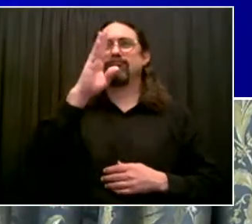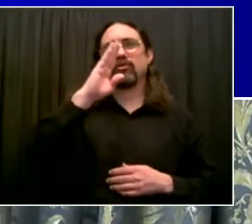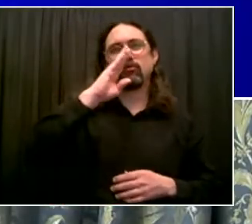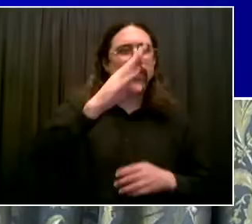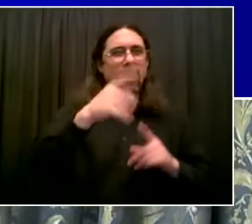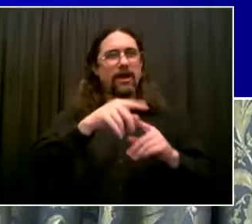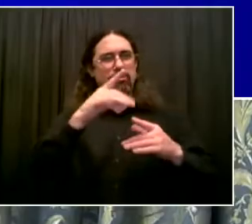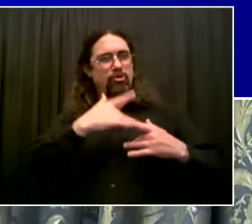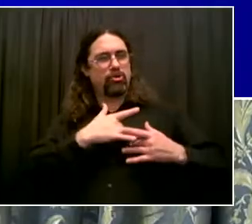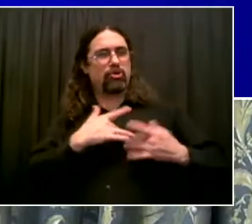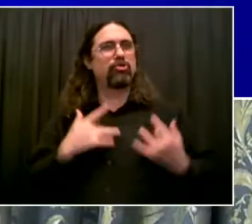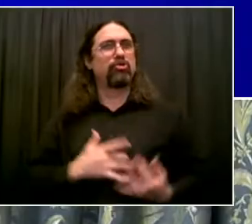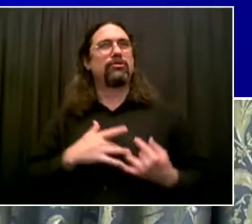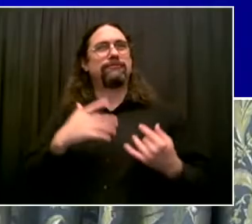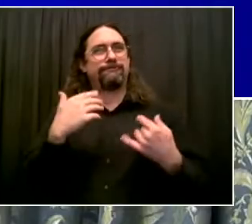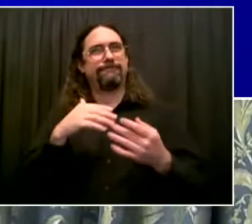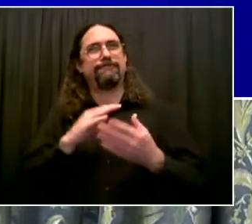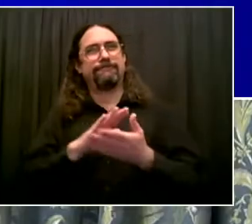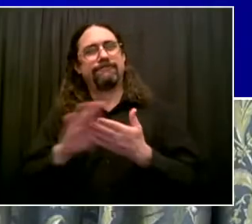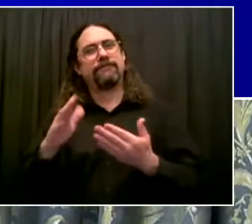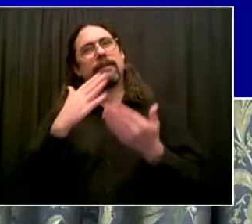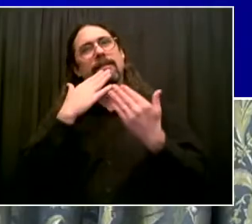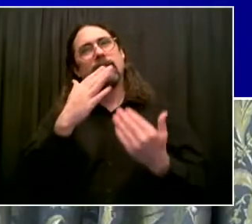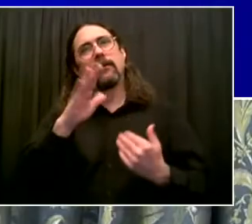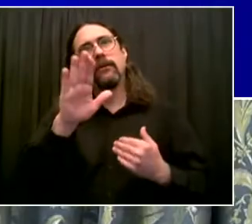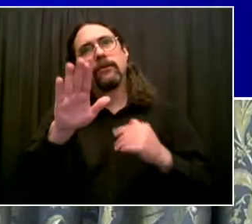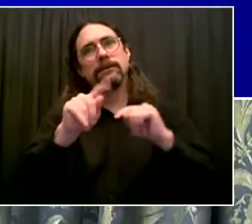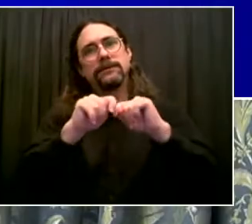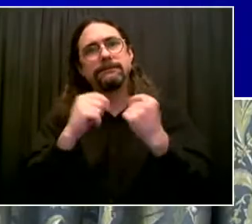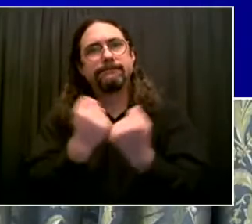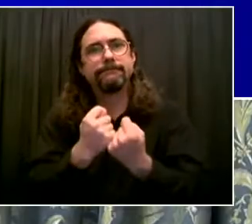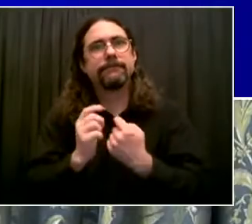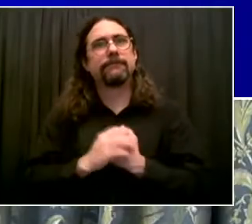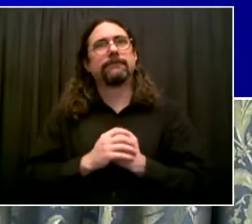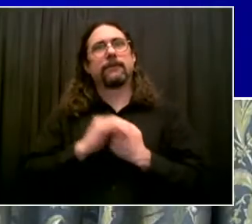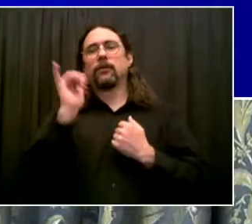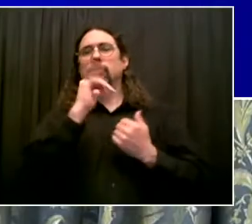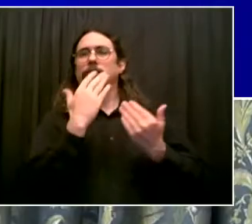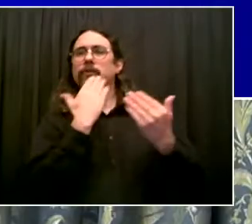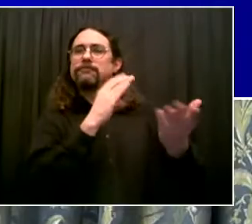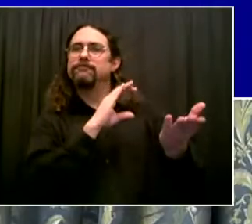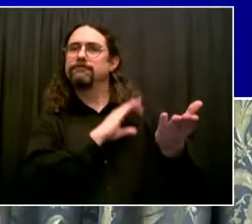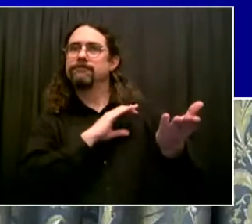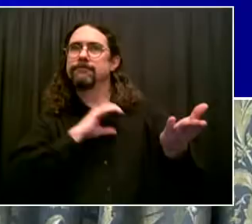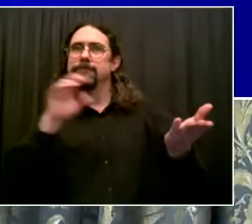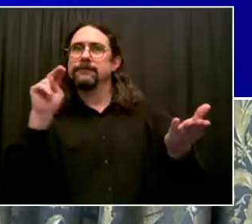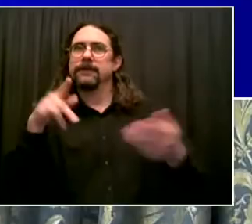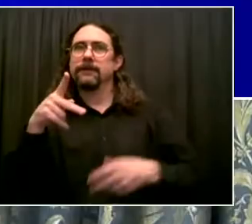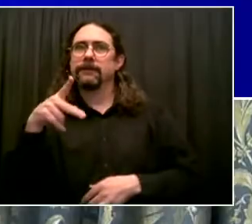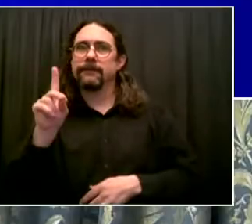AND YOUR TEAM ANDA HVE EVERYONE AT NYPD FOR THAT REALLY IMPORTANT OPERATION YOU TALKED